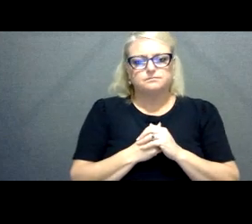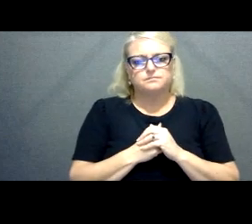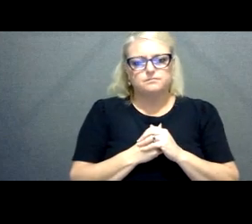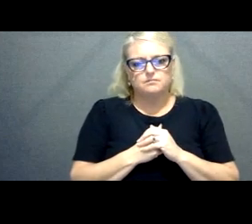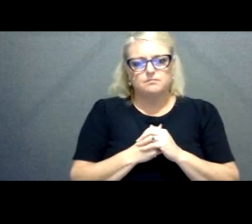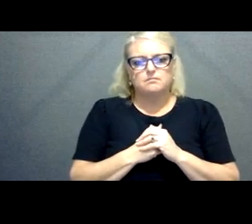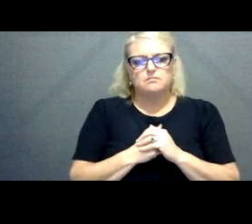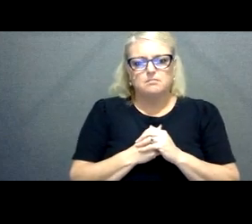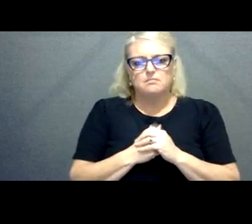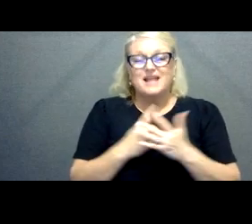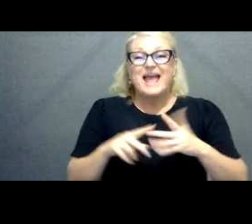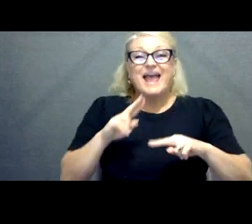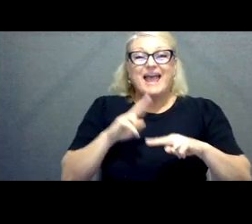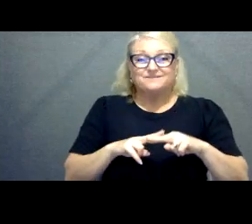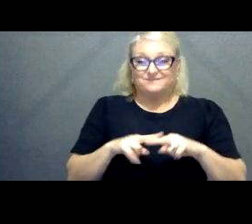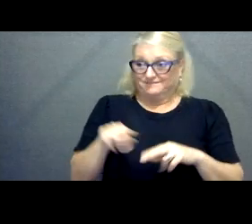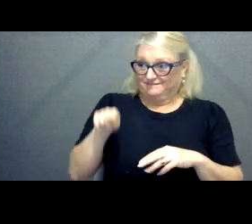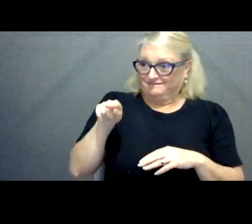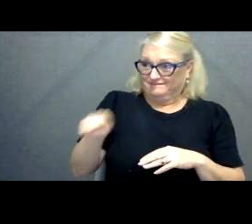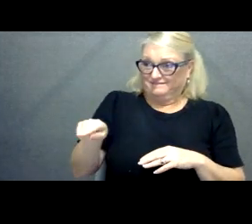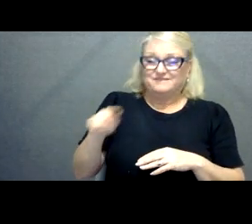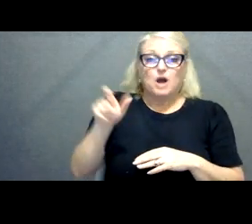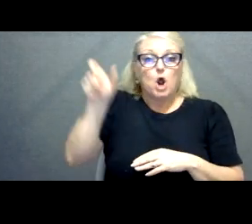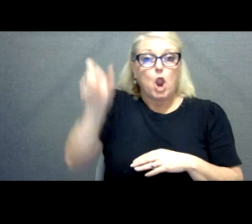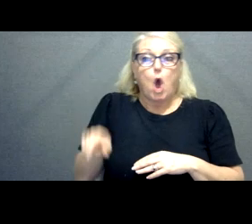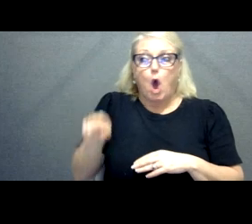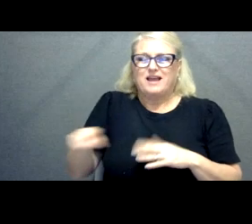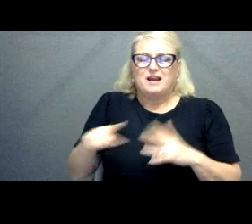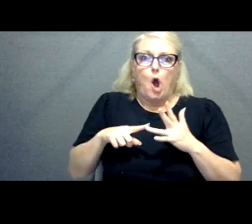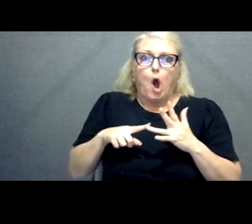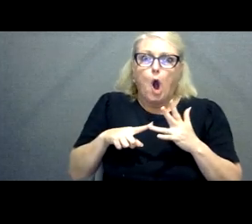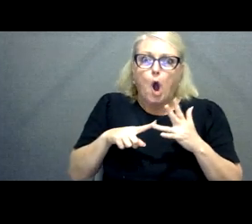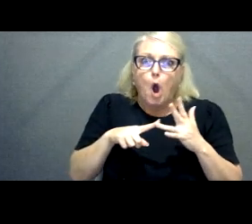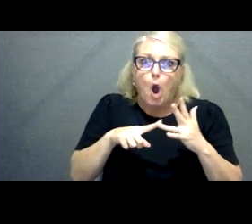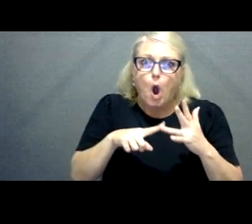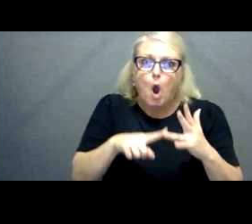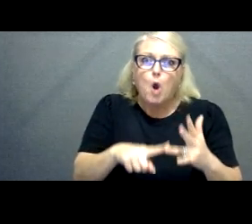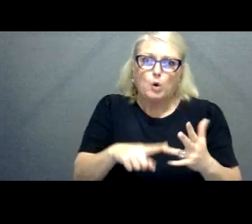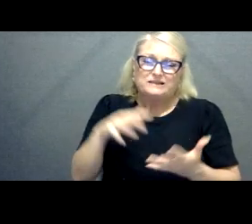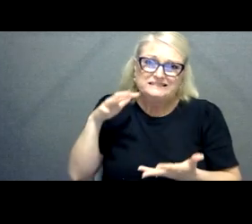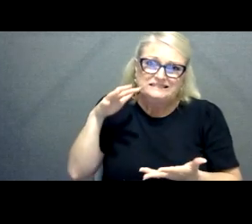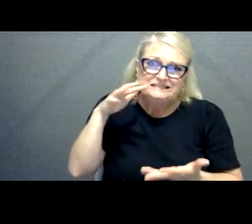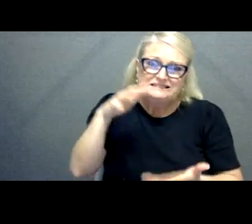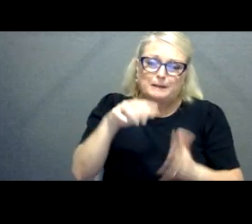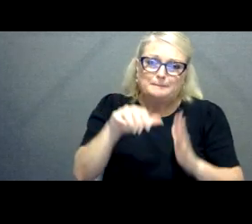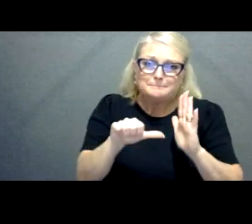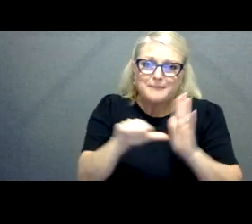significant debts and liabilities and it's something that a a grant of legal assistance